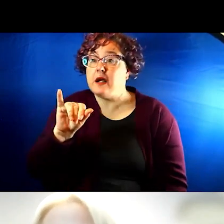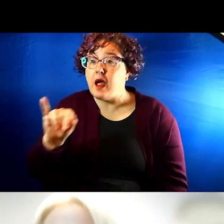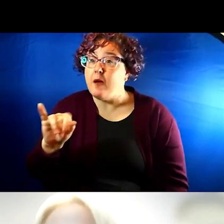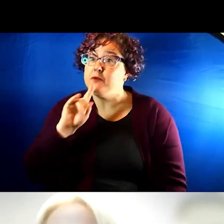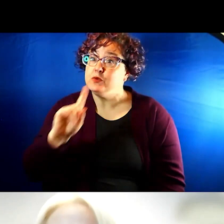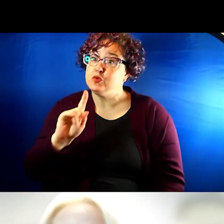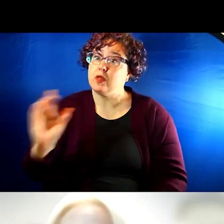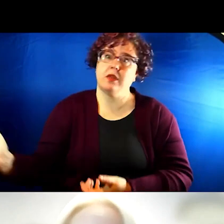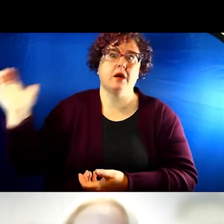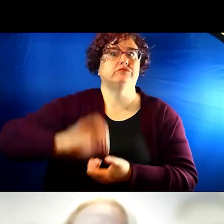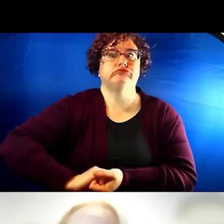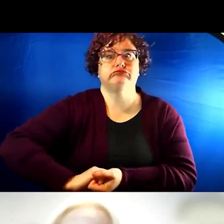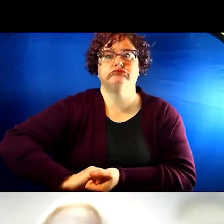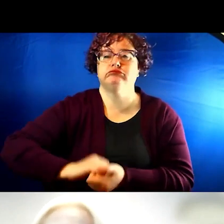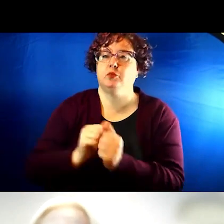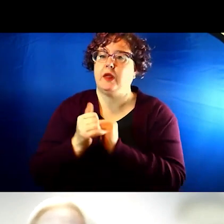PARTNERSHIP WITH ALL OF THE COUNTIES.